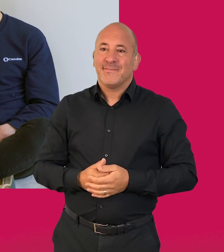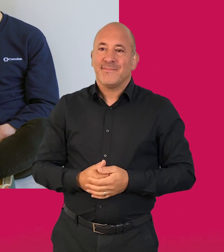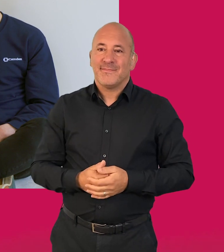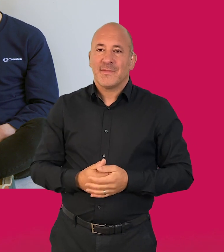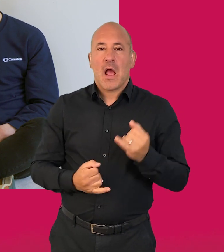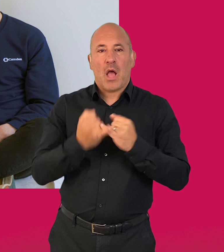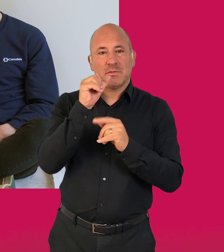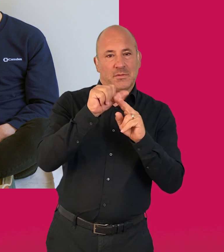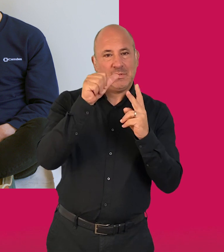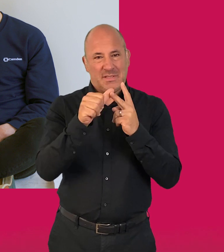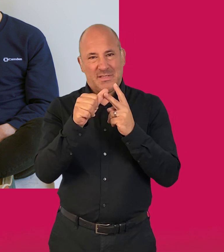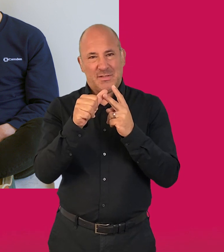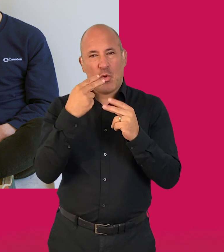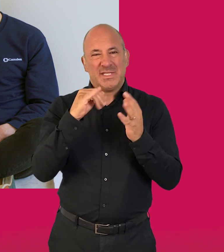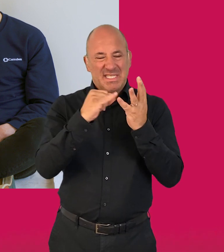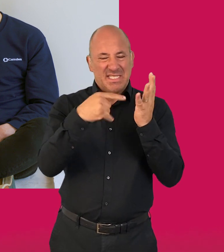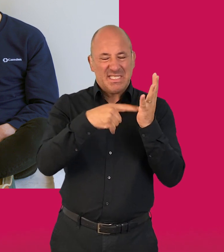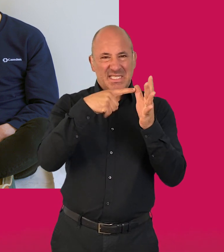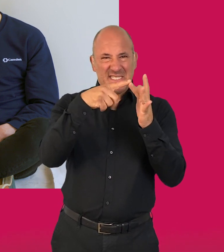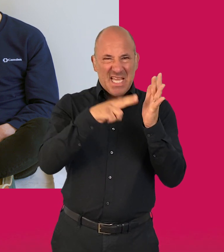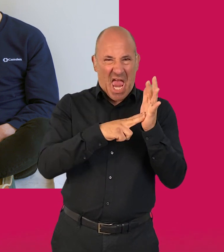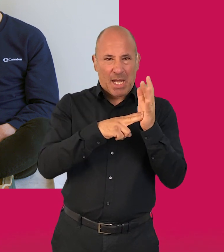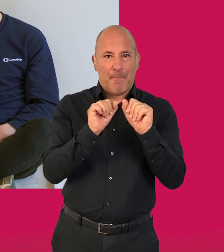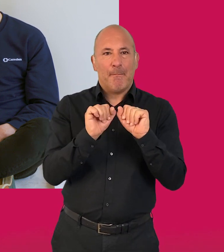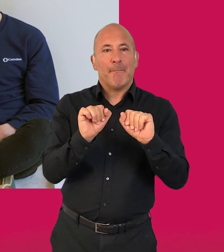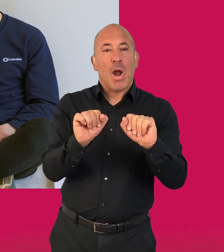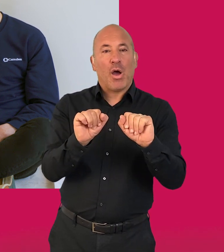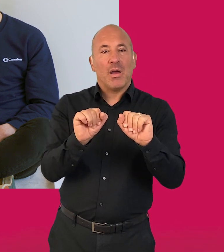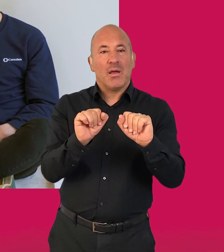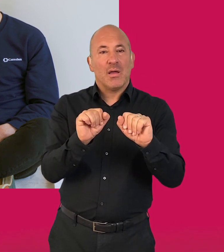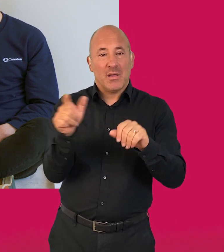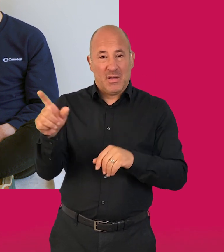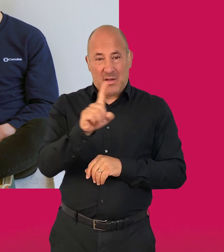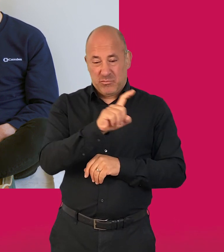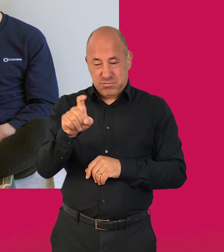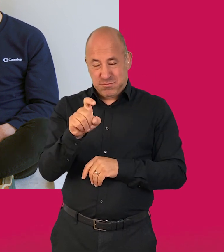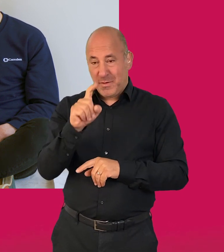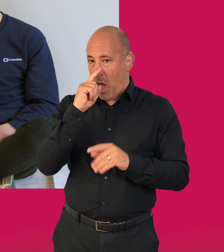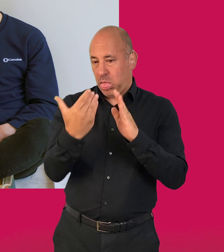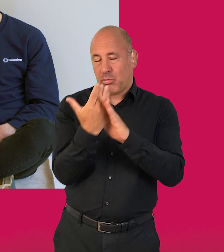Finally, spray a stain blocker like this over the affected area to stop the mould from coming through again.